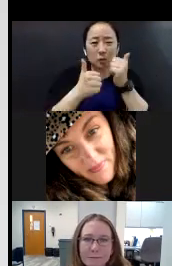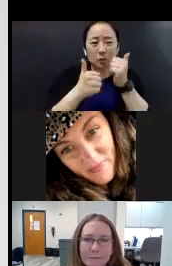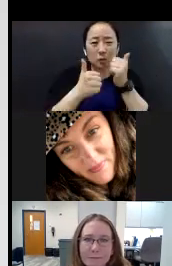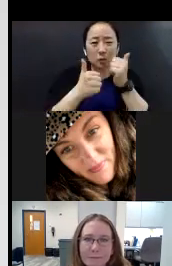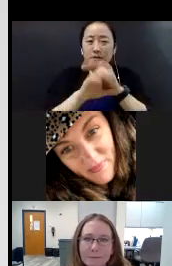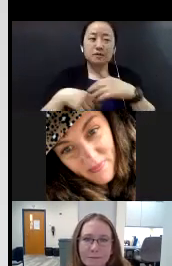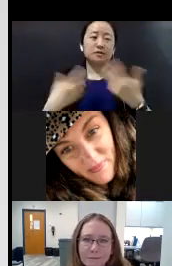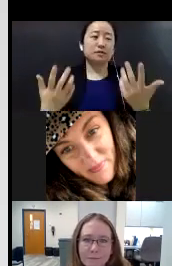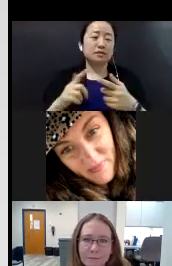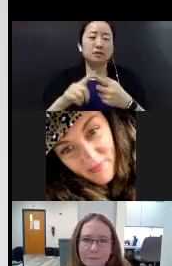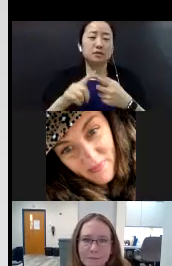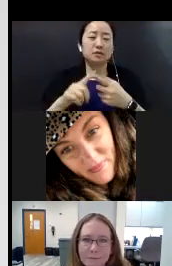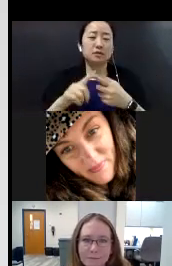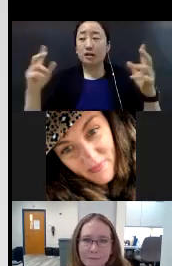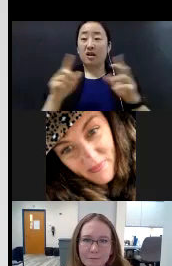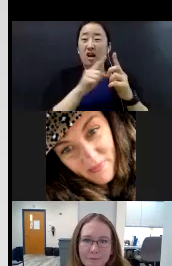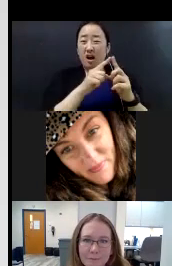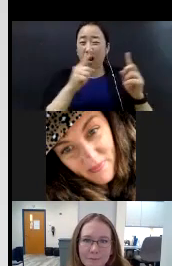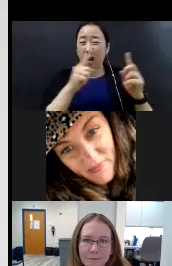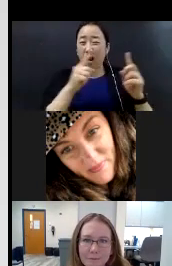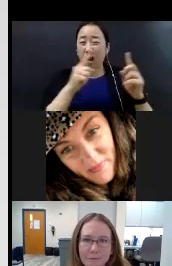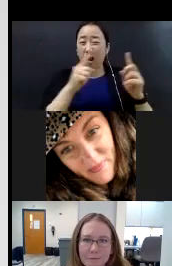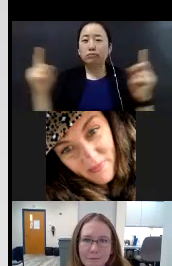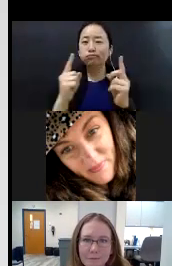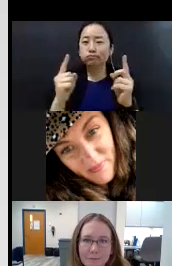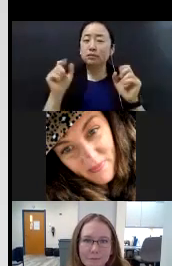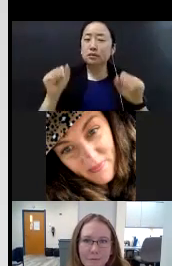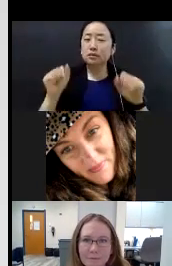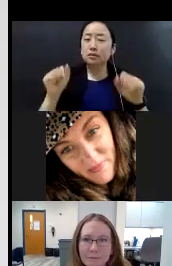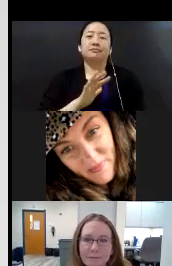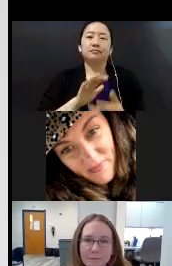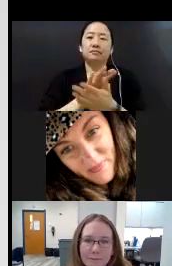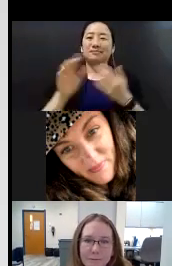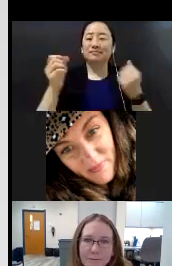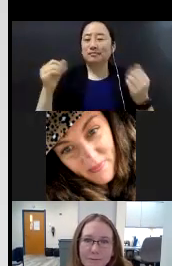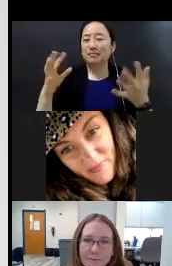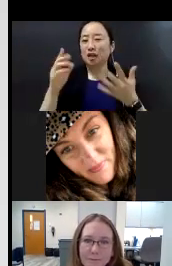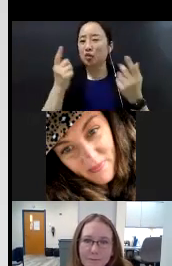WE CAN CROP IT. IT'S PRETTY INTERACTIVE. IT'S PRETTY QUICK.